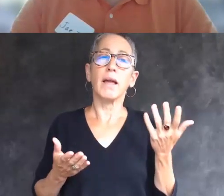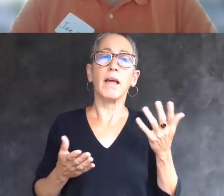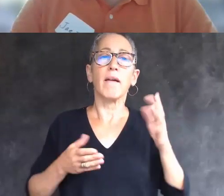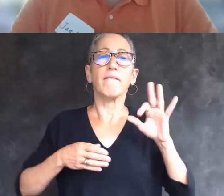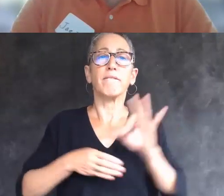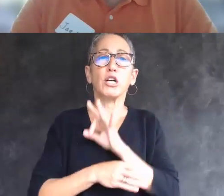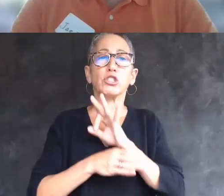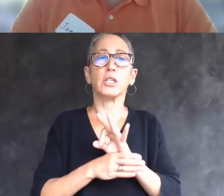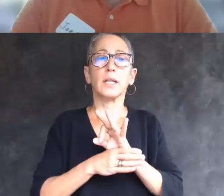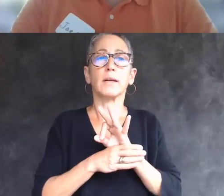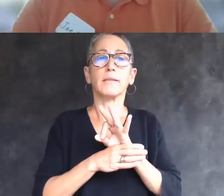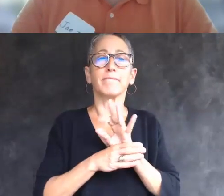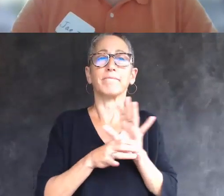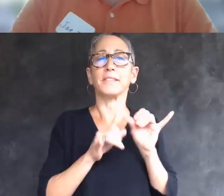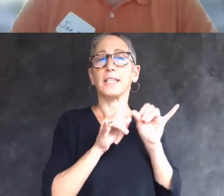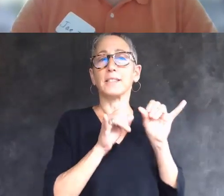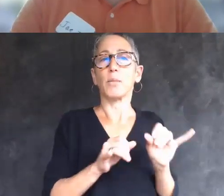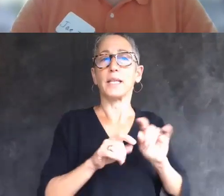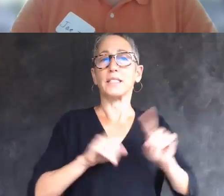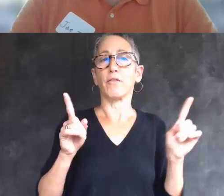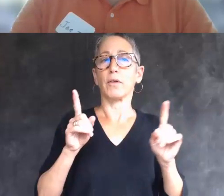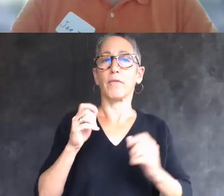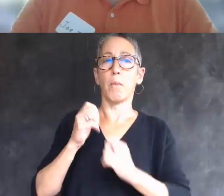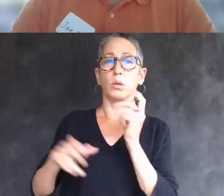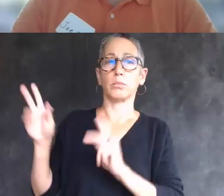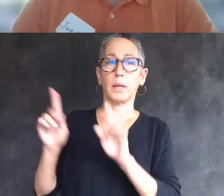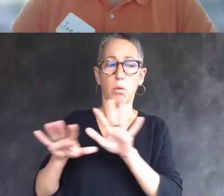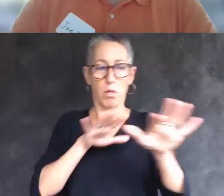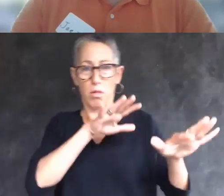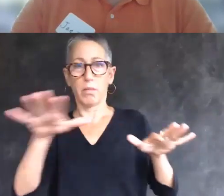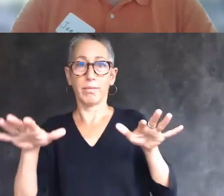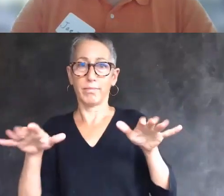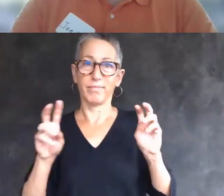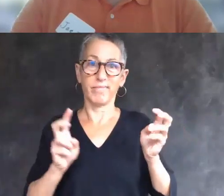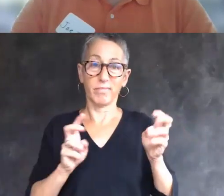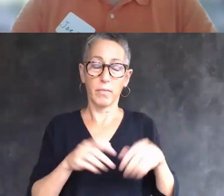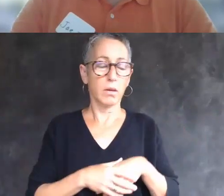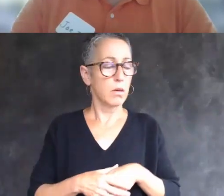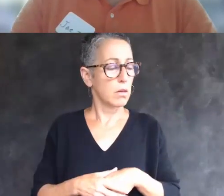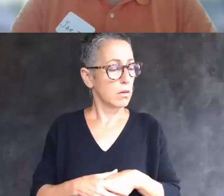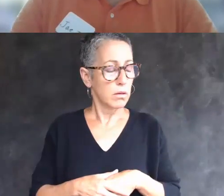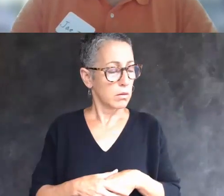But now on top of that, as a Black person and other sort of communities of color, now I have to wrestle